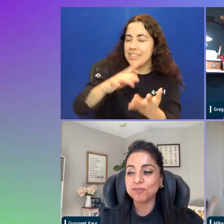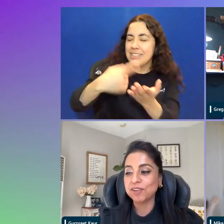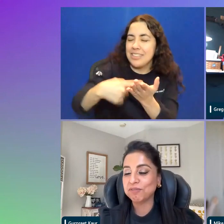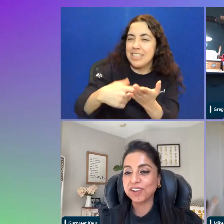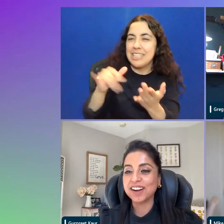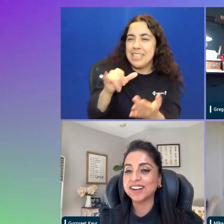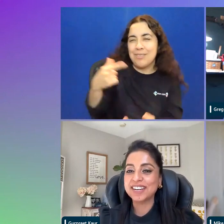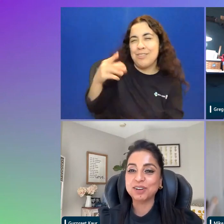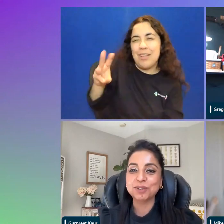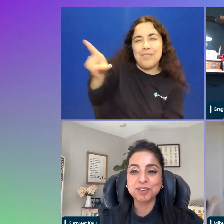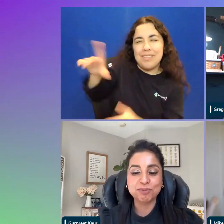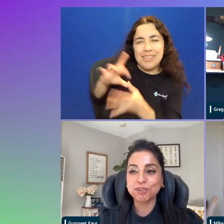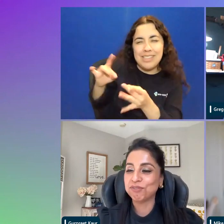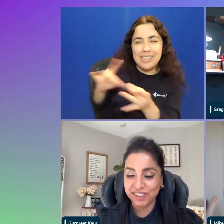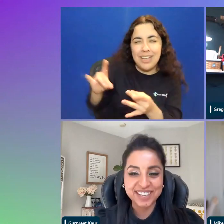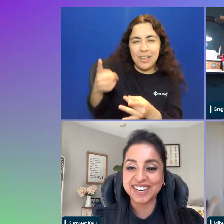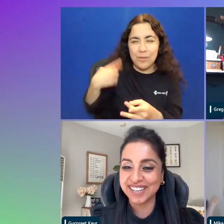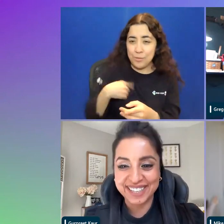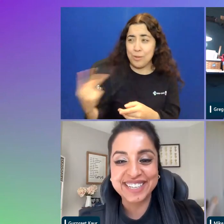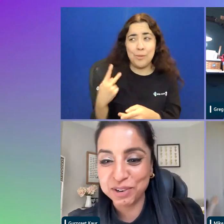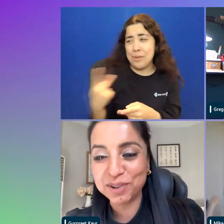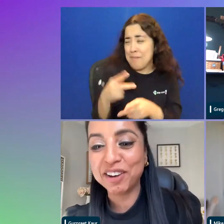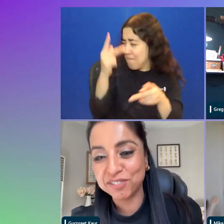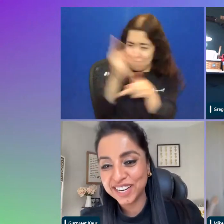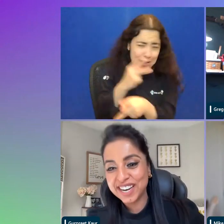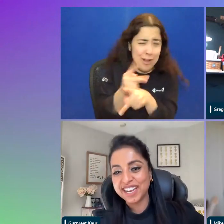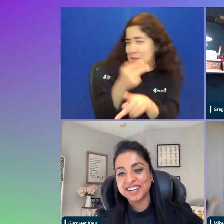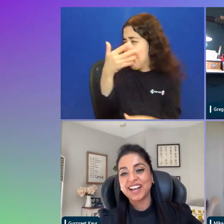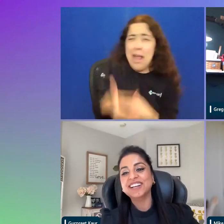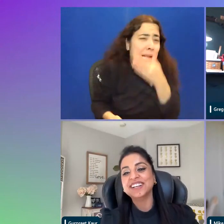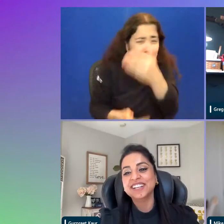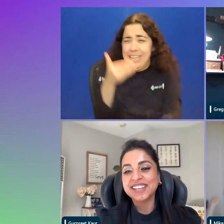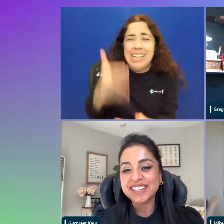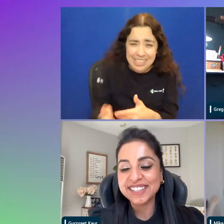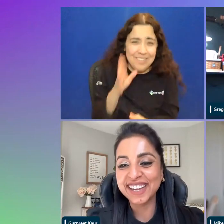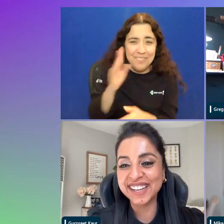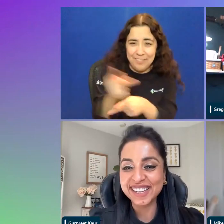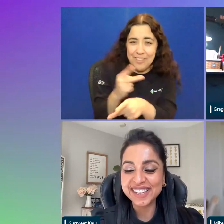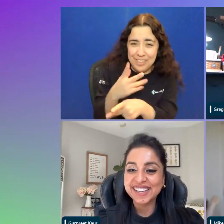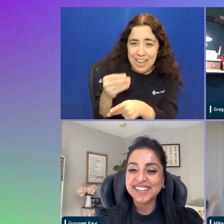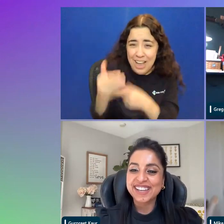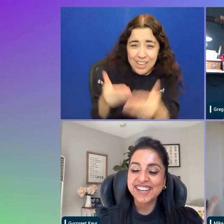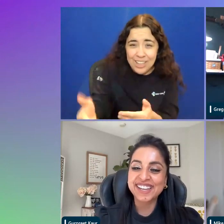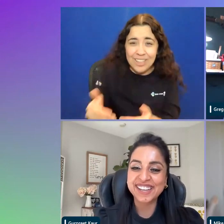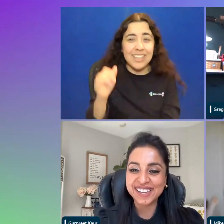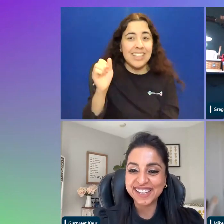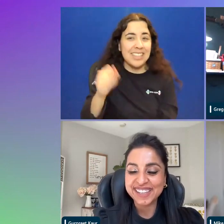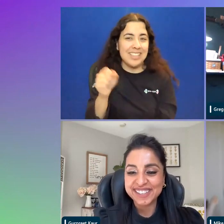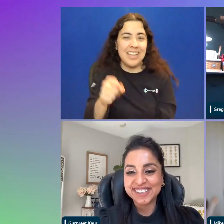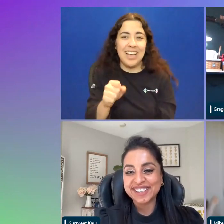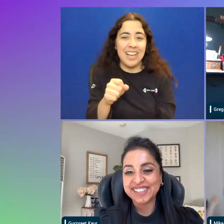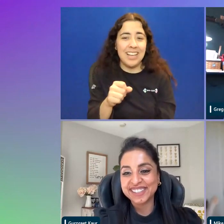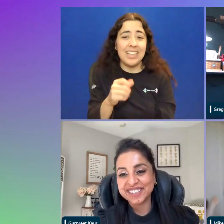address what G.W. was saying. We figured it out. We're figuring it out. >> I can say those come with cost. Those are like their scars, right? There's painful.